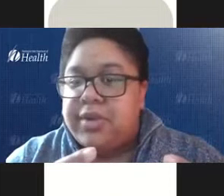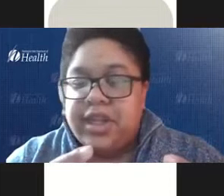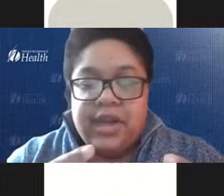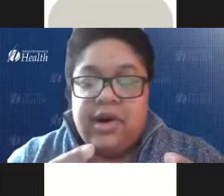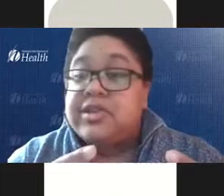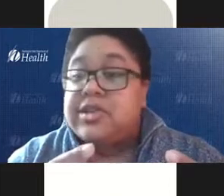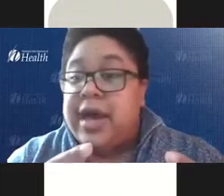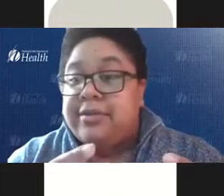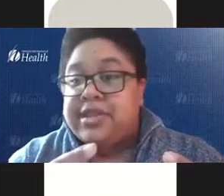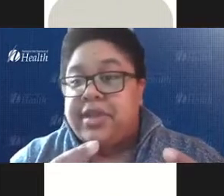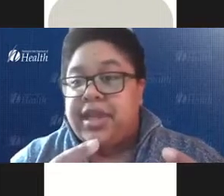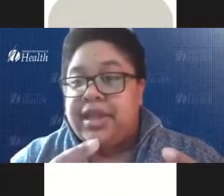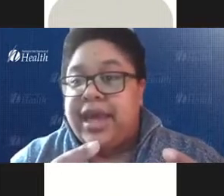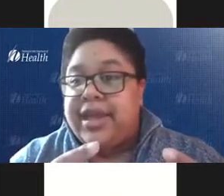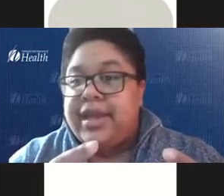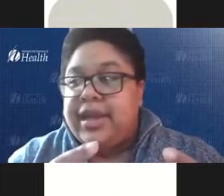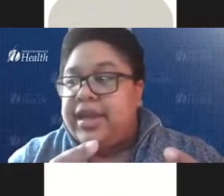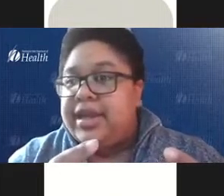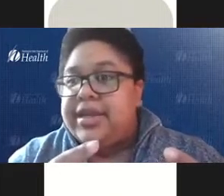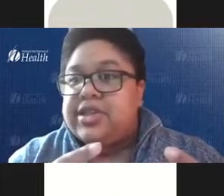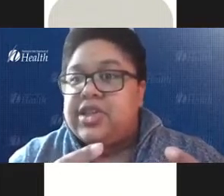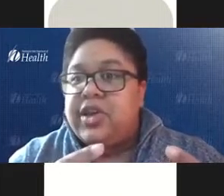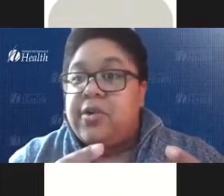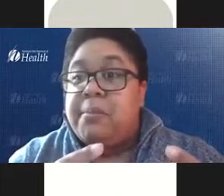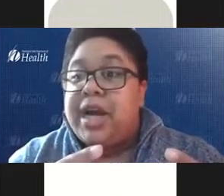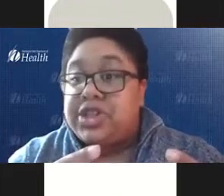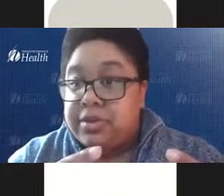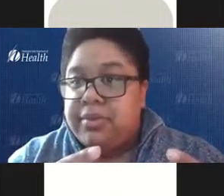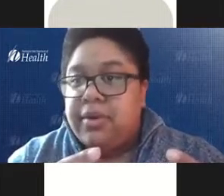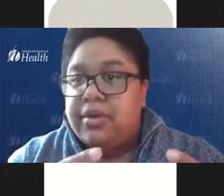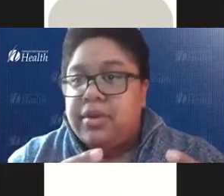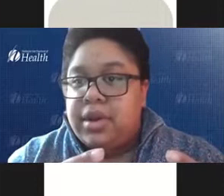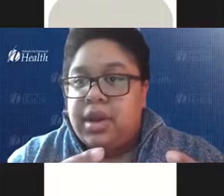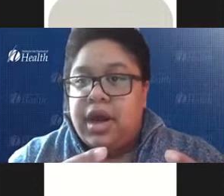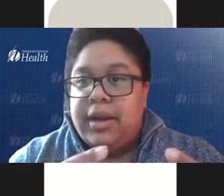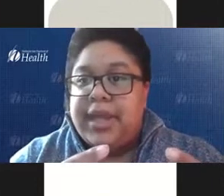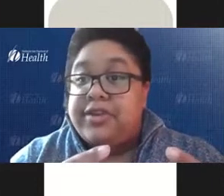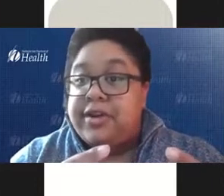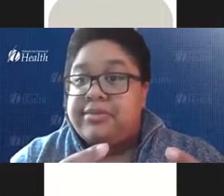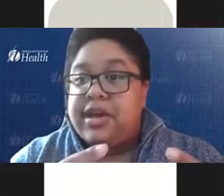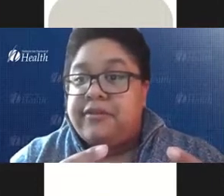We then also have something that is, you know, measurable in terms of